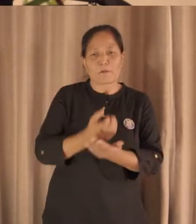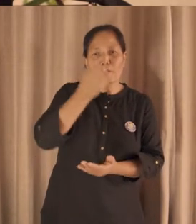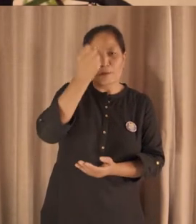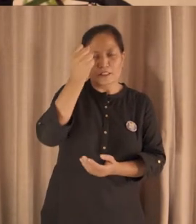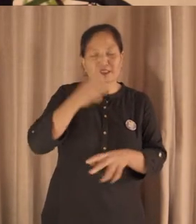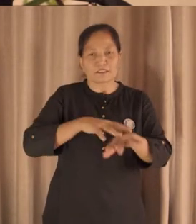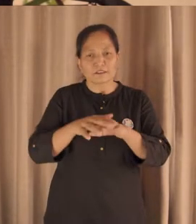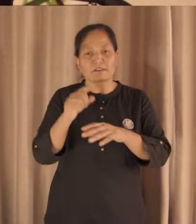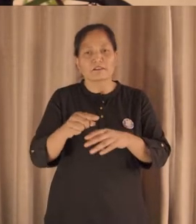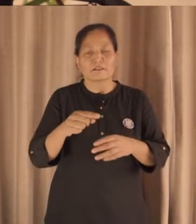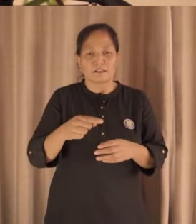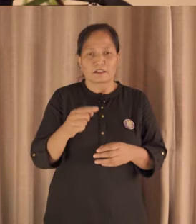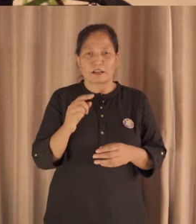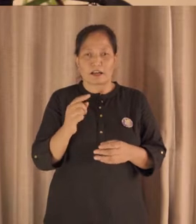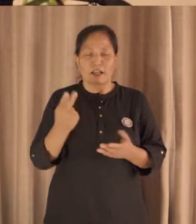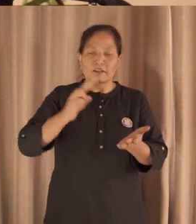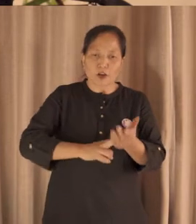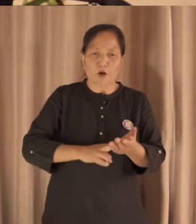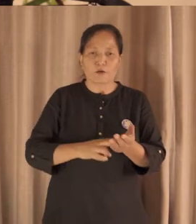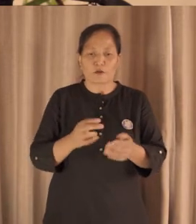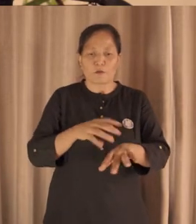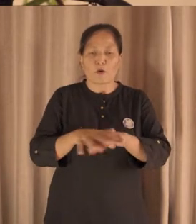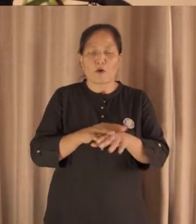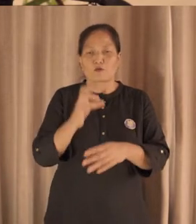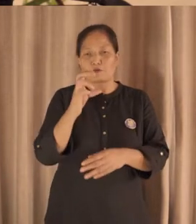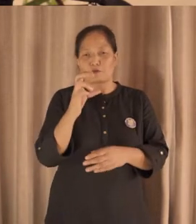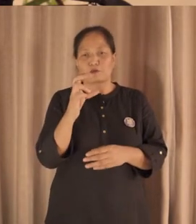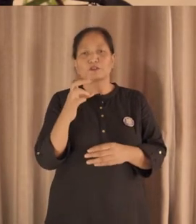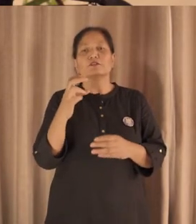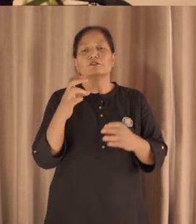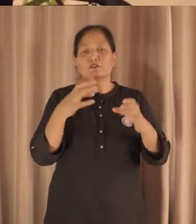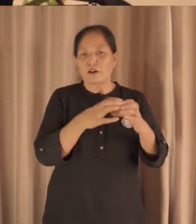that they live according to the laws of the ecosystem. However, this is not represented